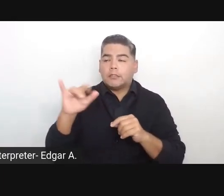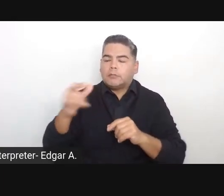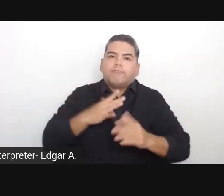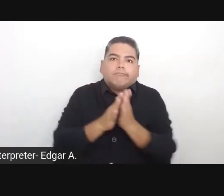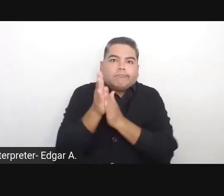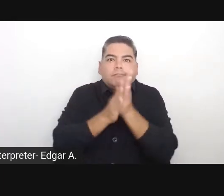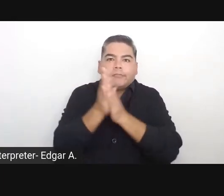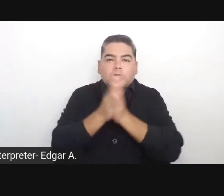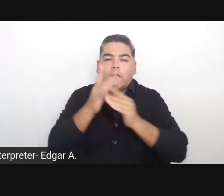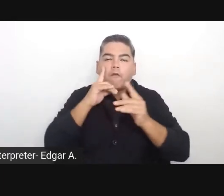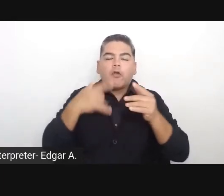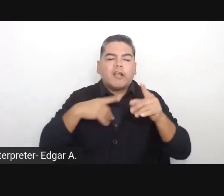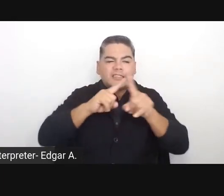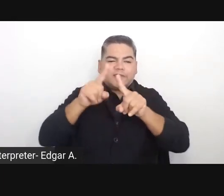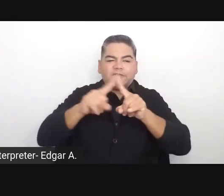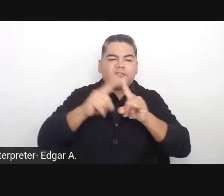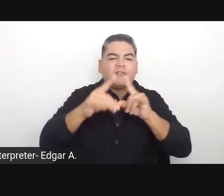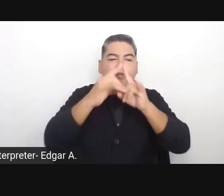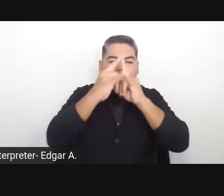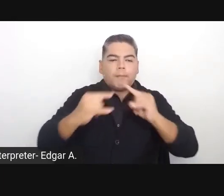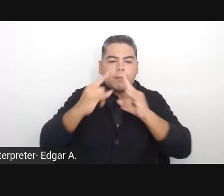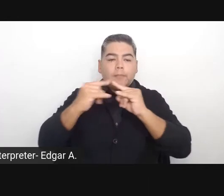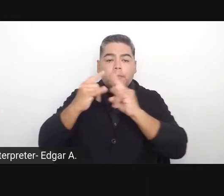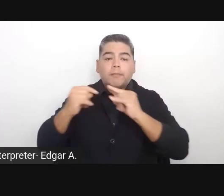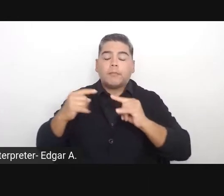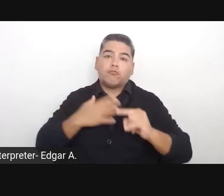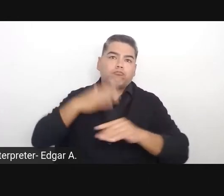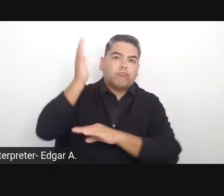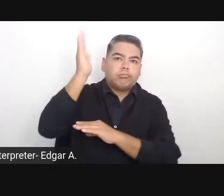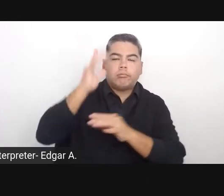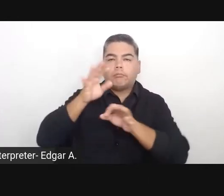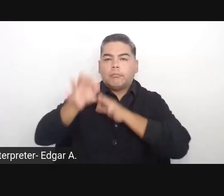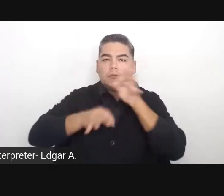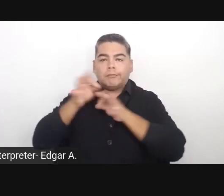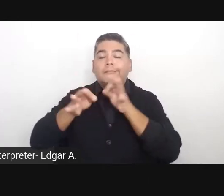When not coding, reviewing, or teaching, you can find Rian working in her garden.